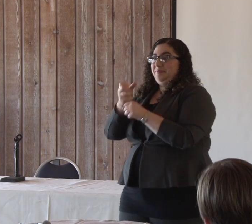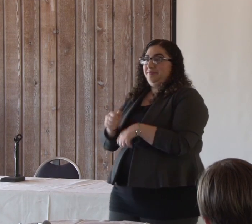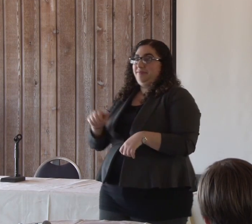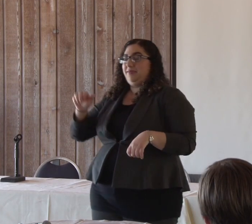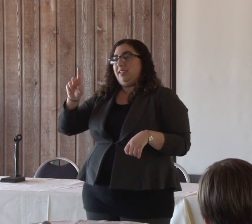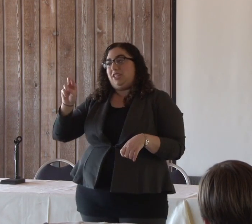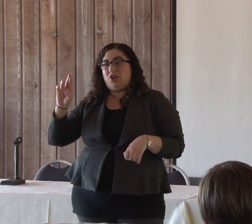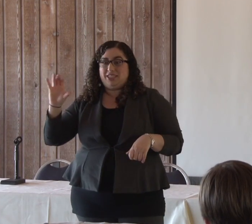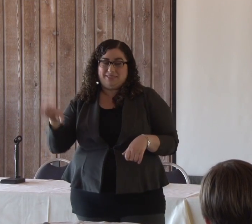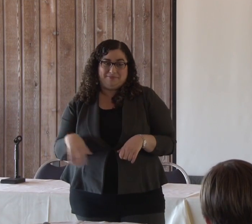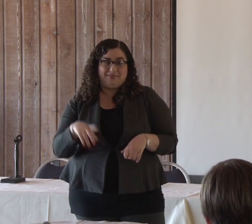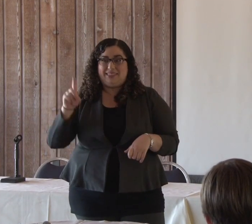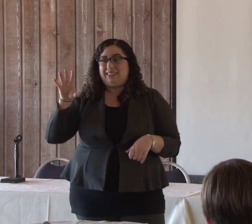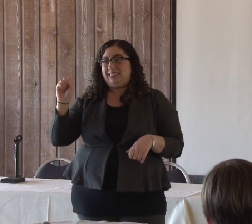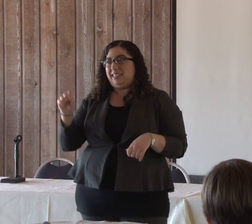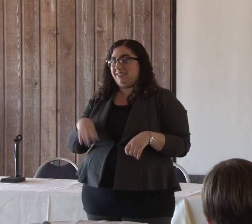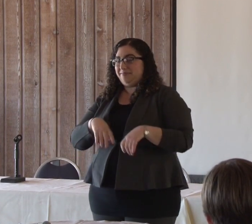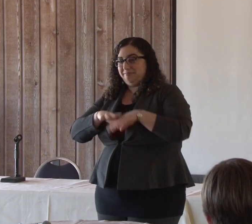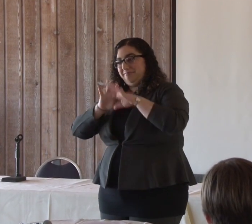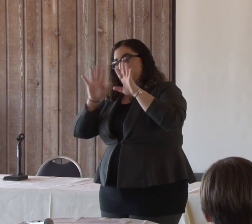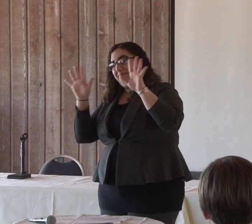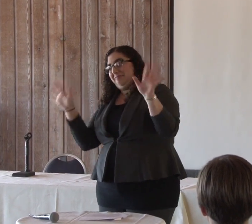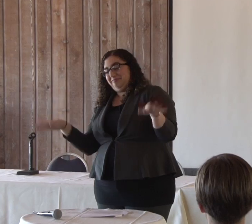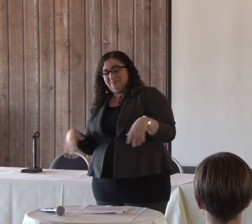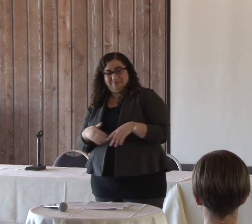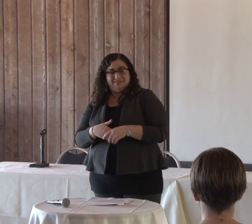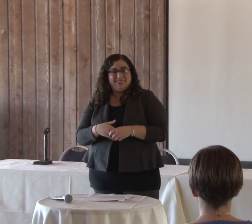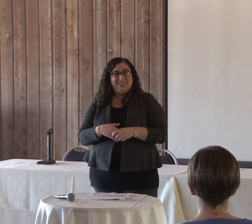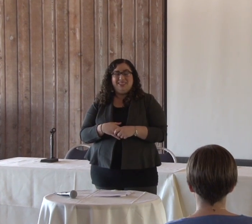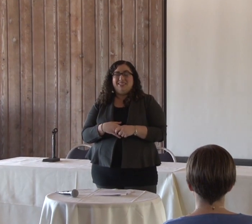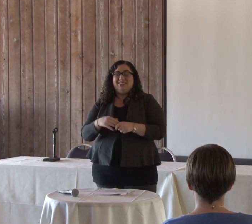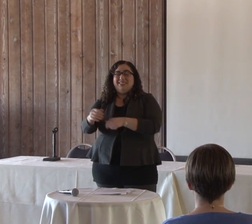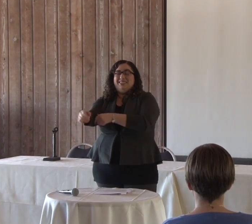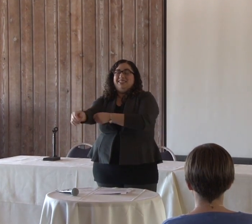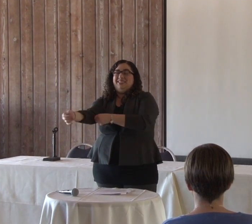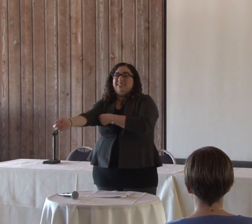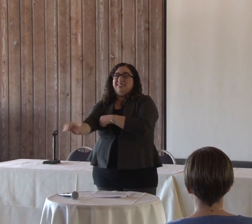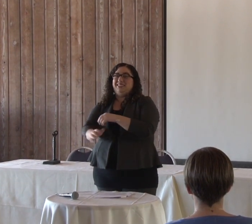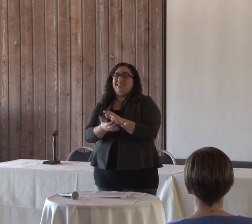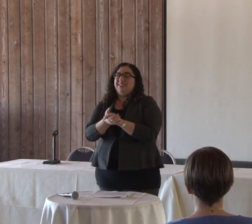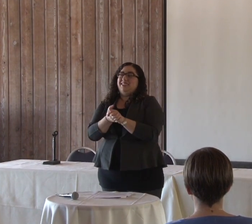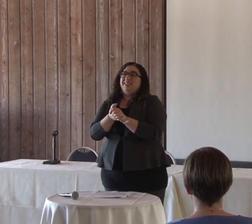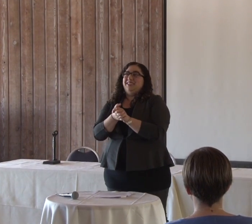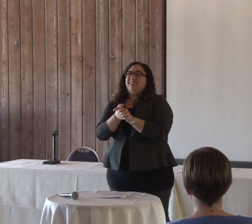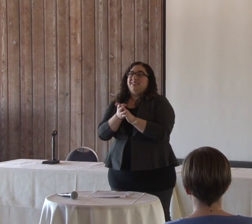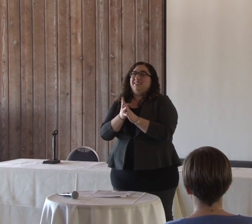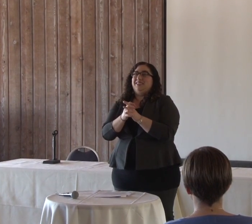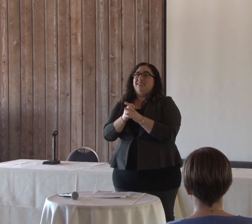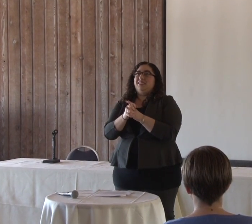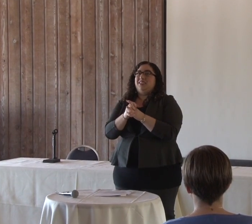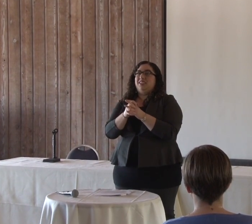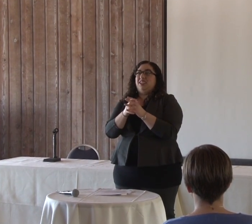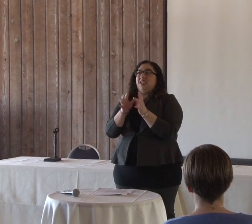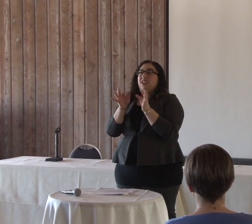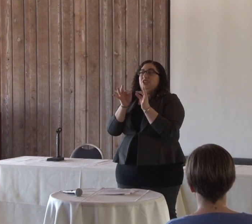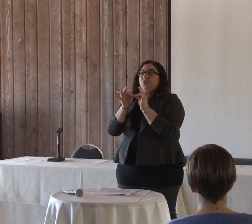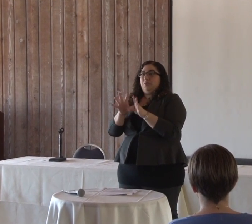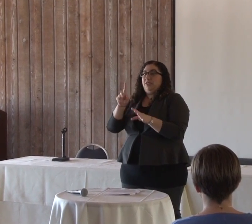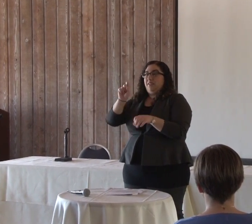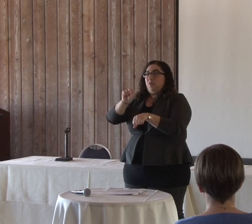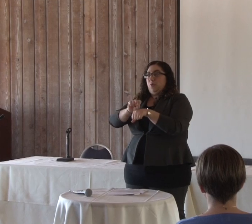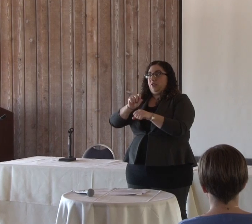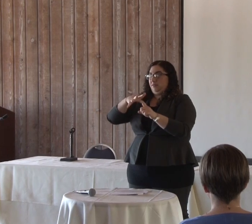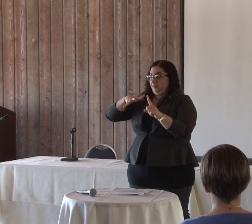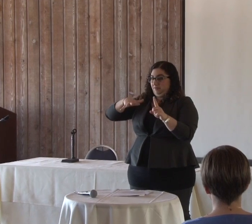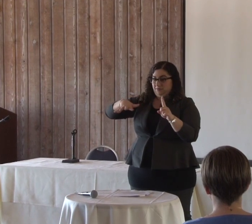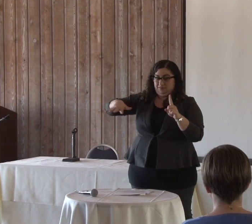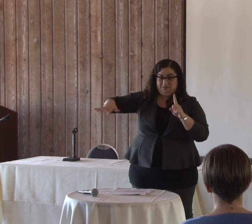And I will explain that. Sometimes we use acronyms, DRC. DCS, things like that.